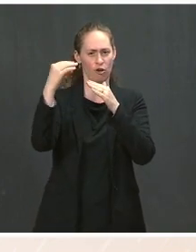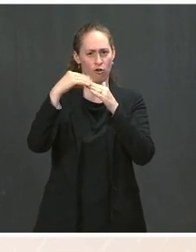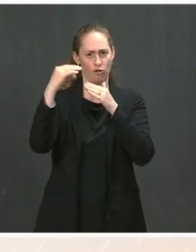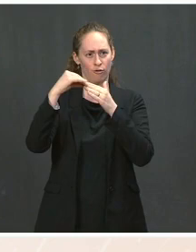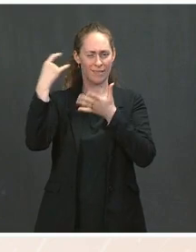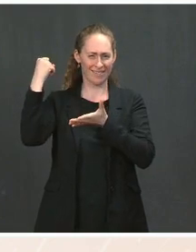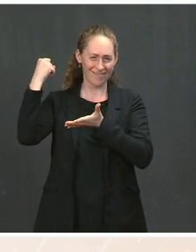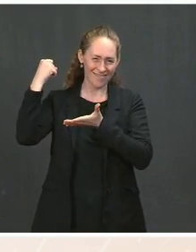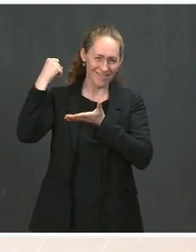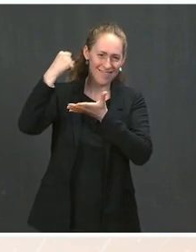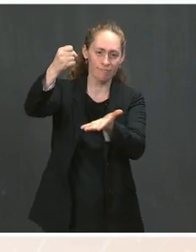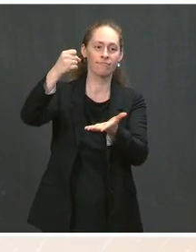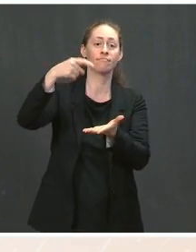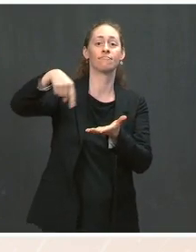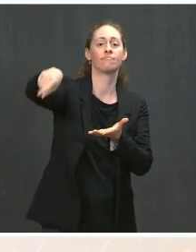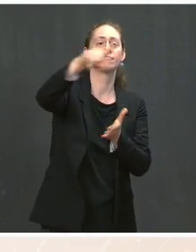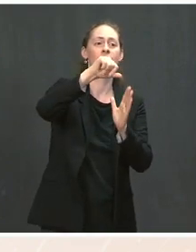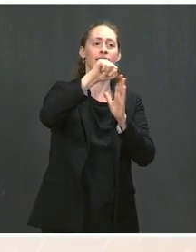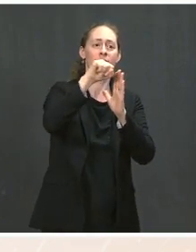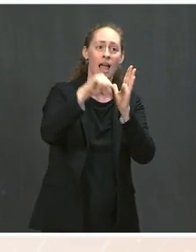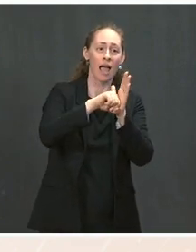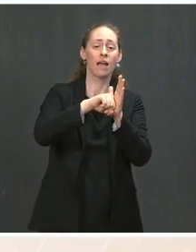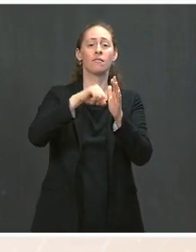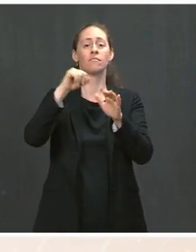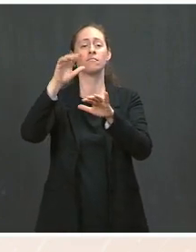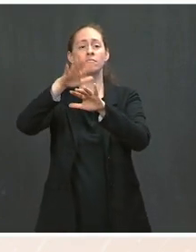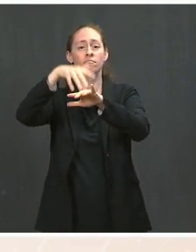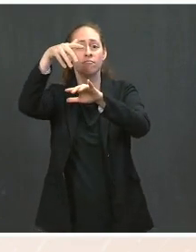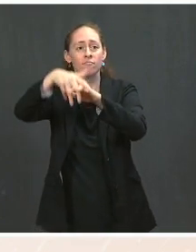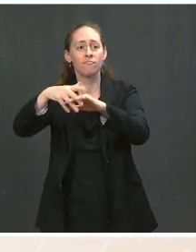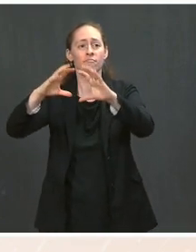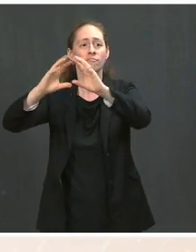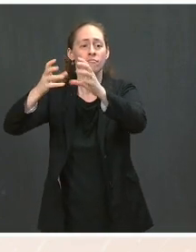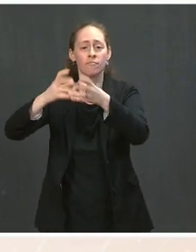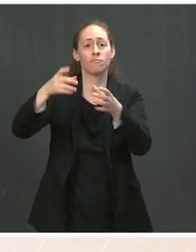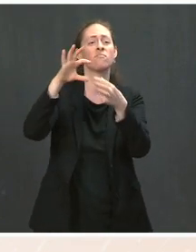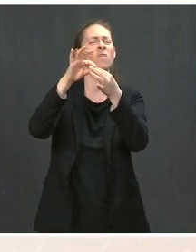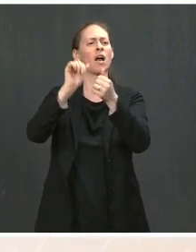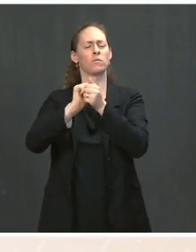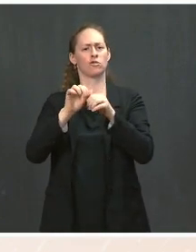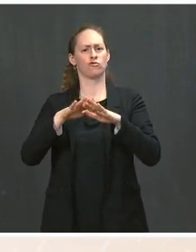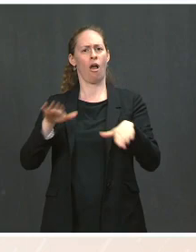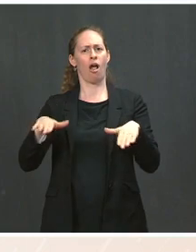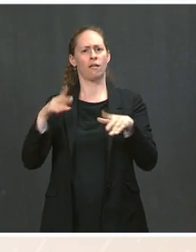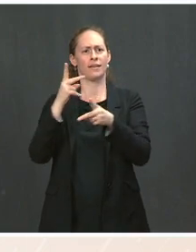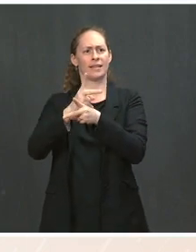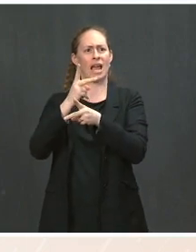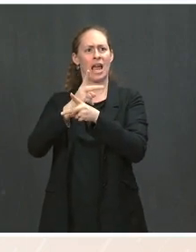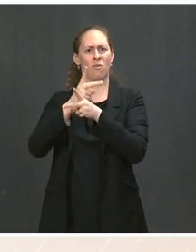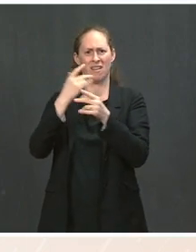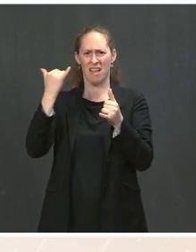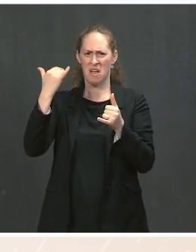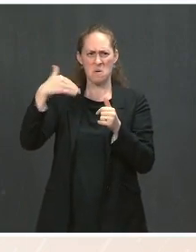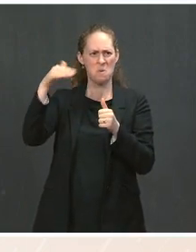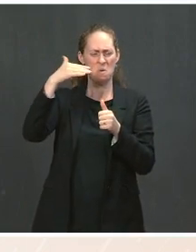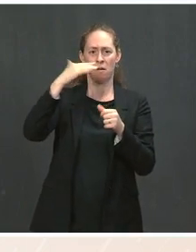and Tribes to address the child care crisis caused by COVID-19. These funds are a critical step to pave the way